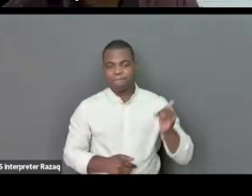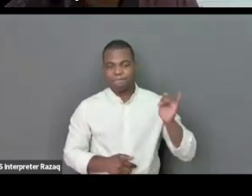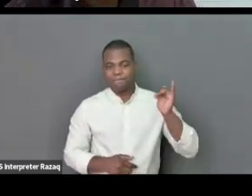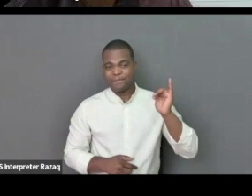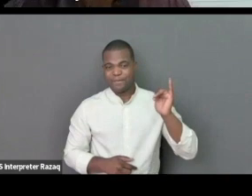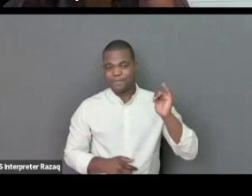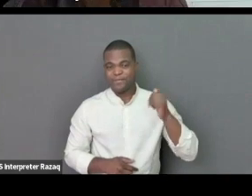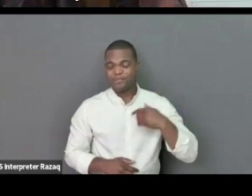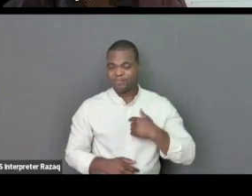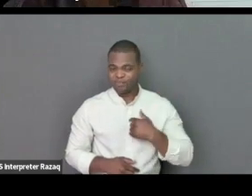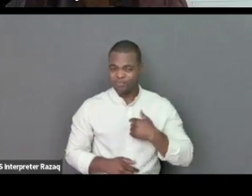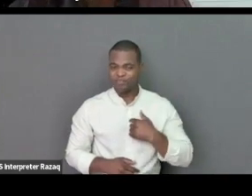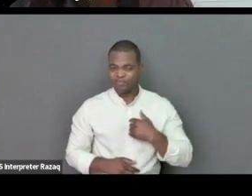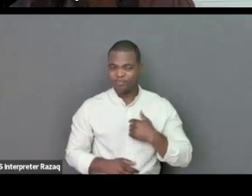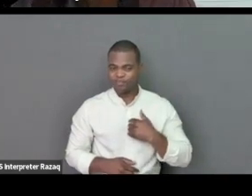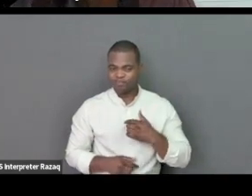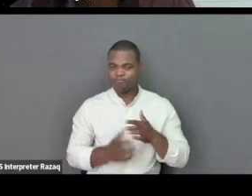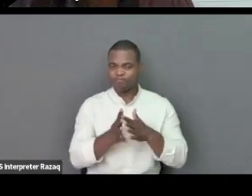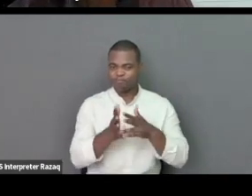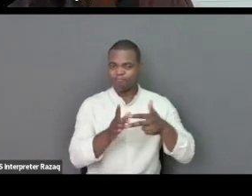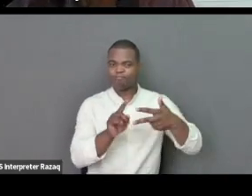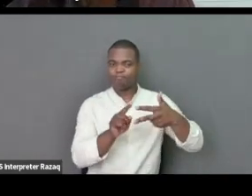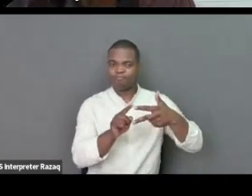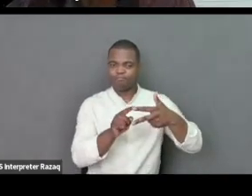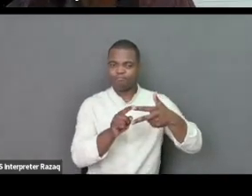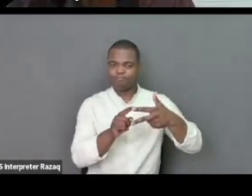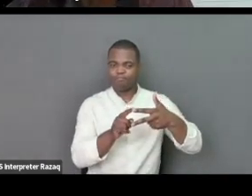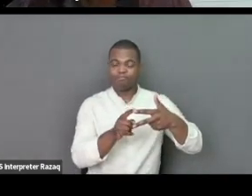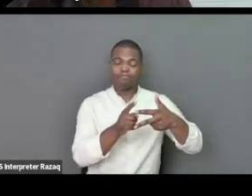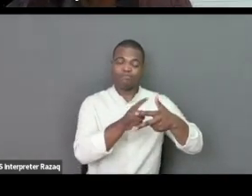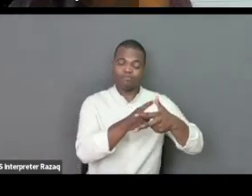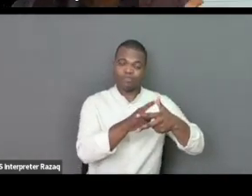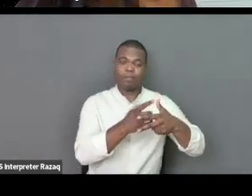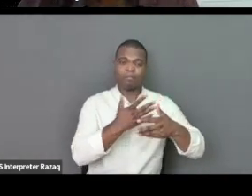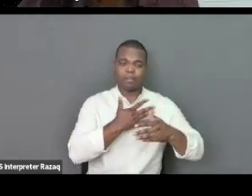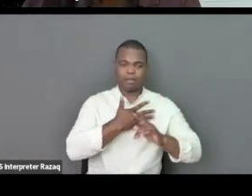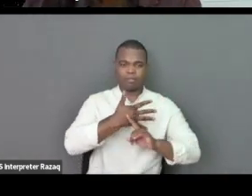And then, the other two modules kind of -- the second module